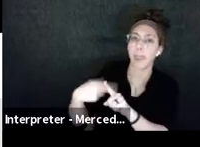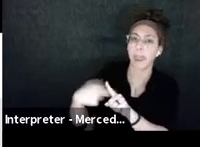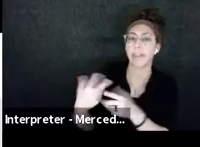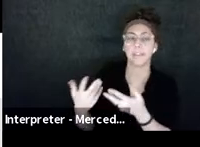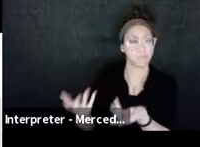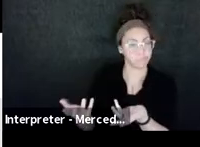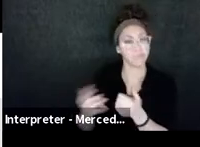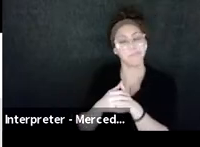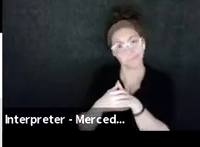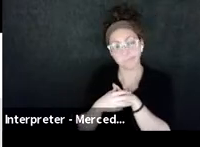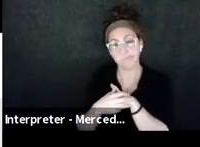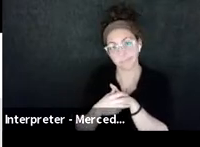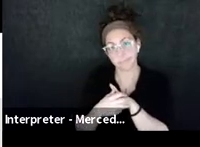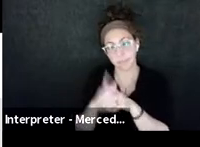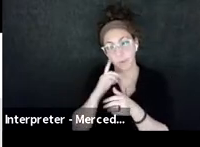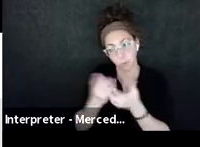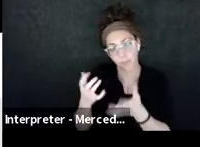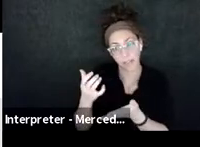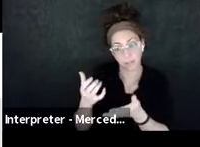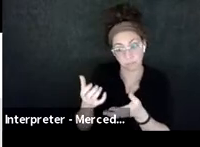maria.rodriguez: And provide that rental assistance to them so that they can regain that stability.